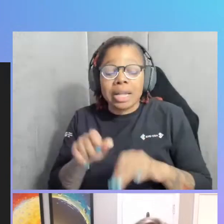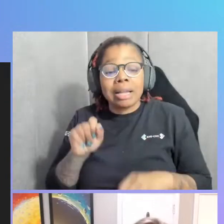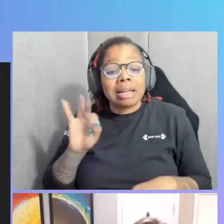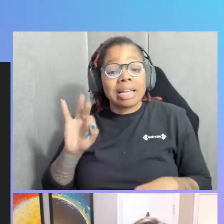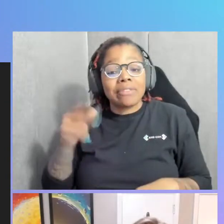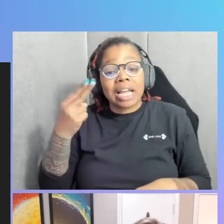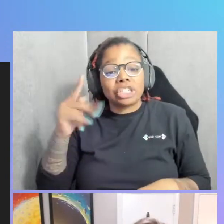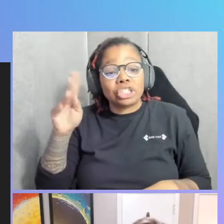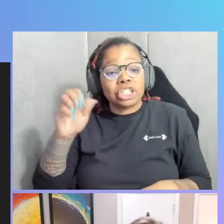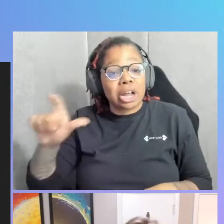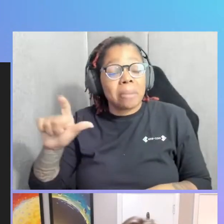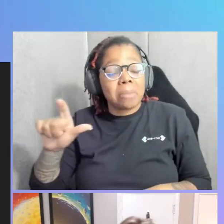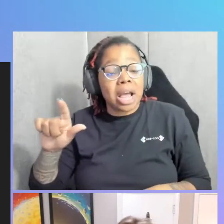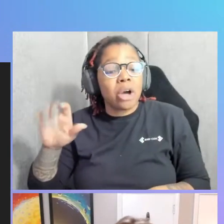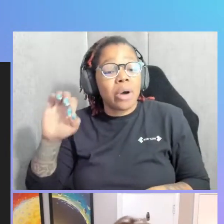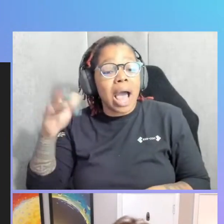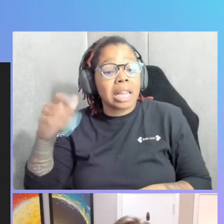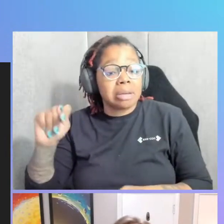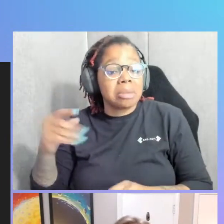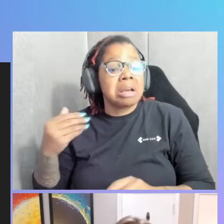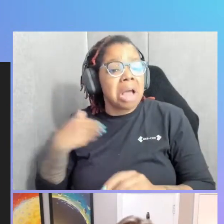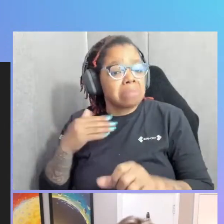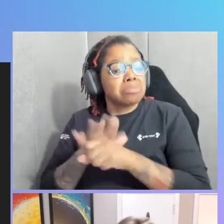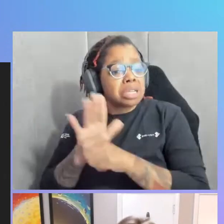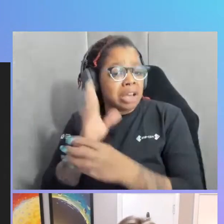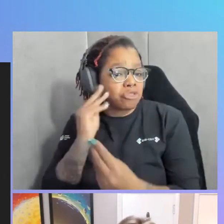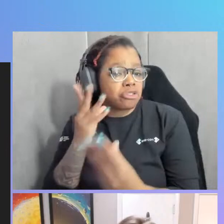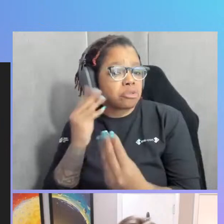information and context without